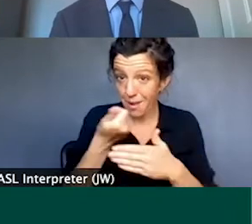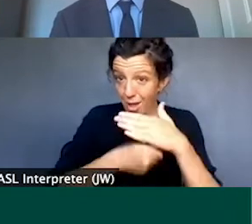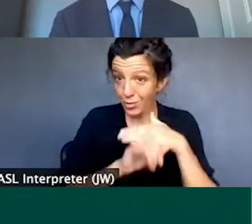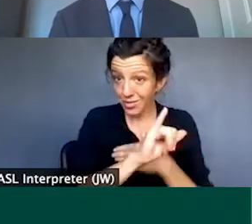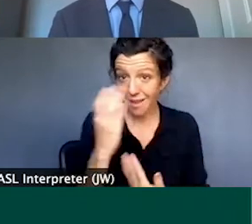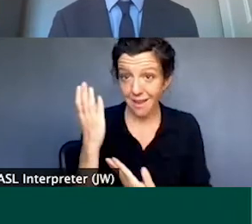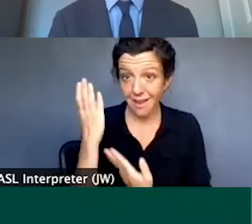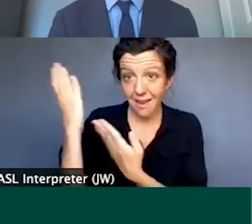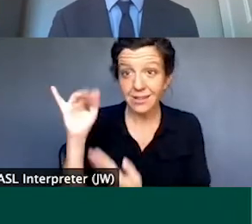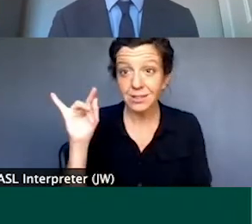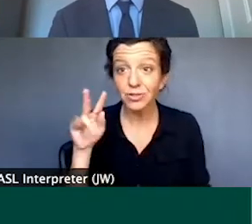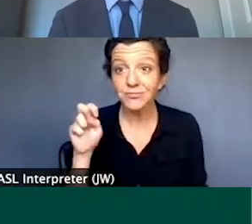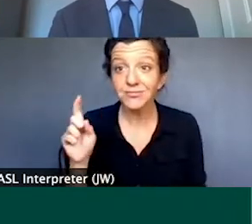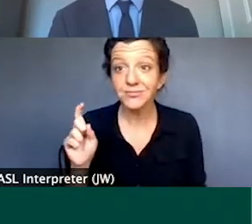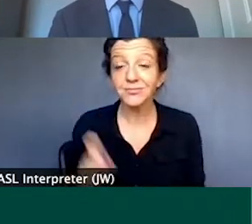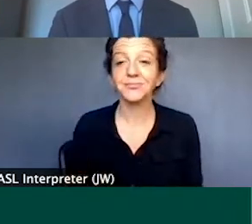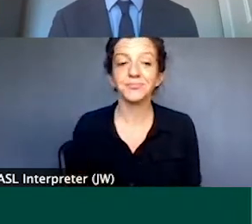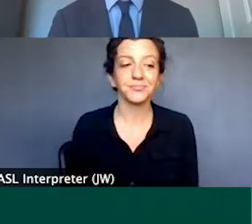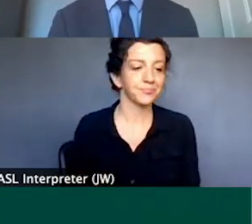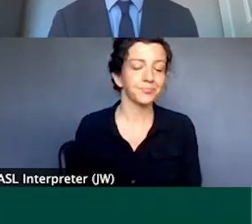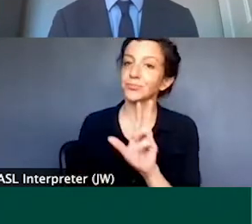and that they would also be in charge of allocating these dollars as well.